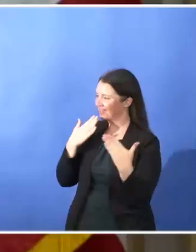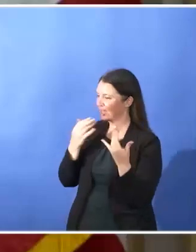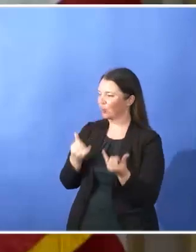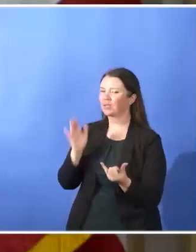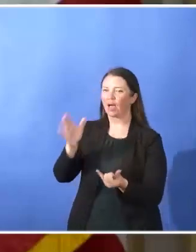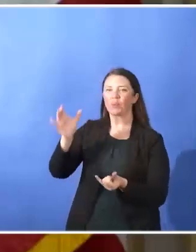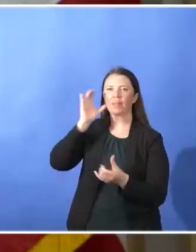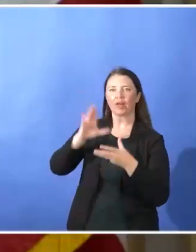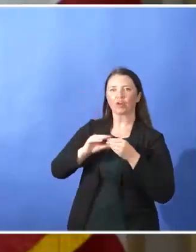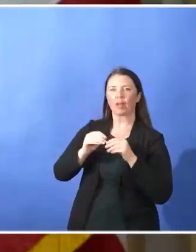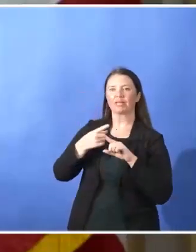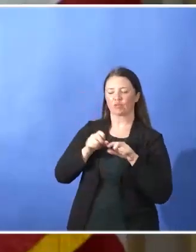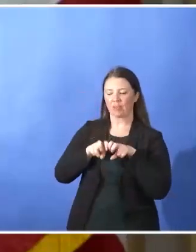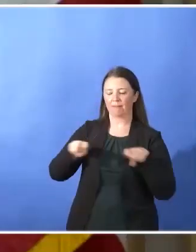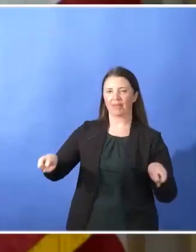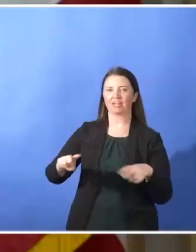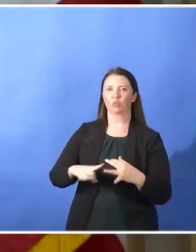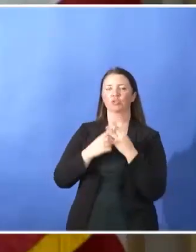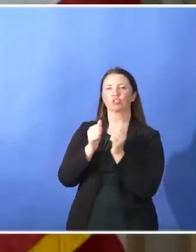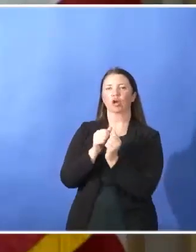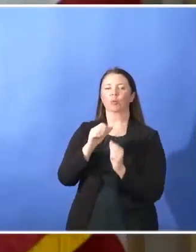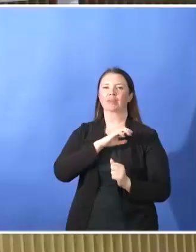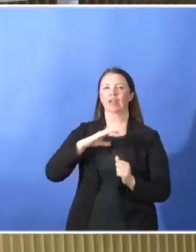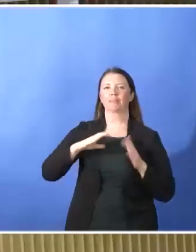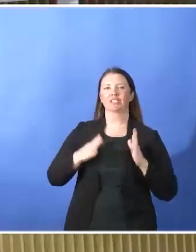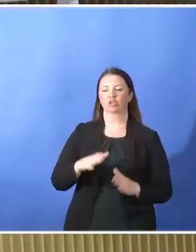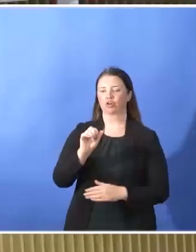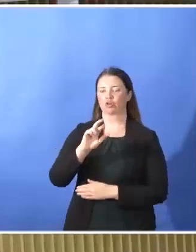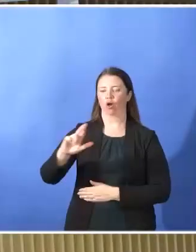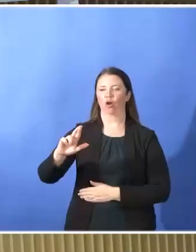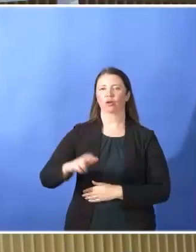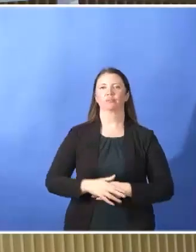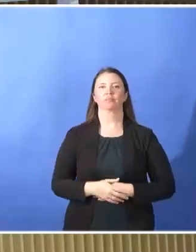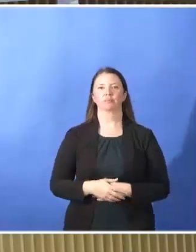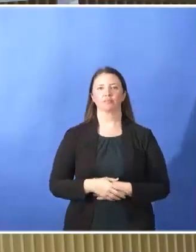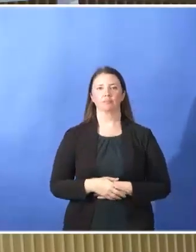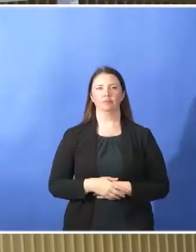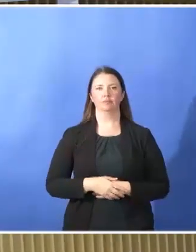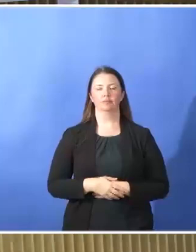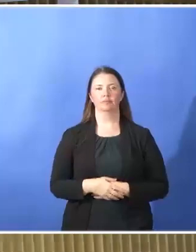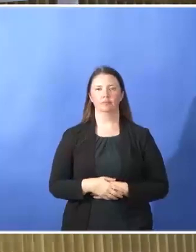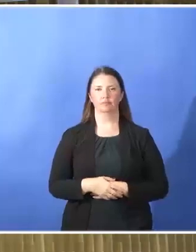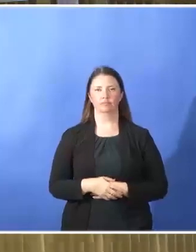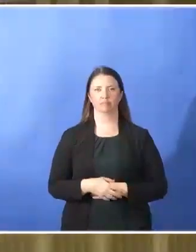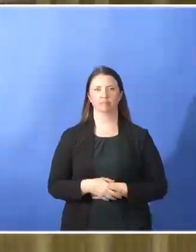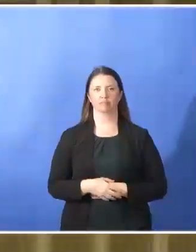HART.